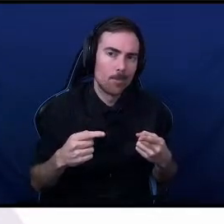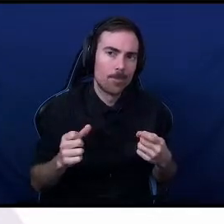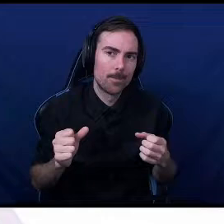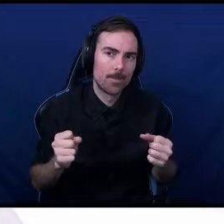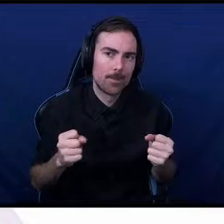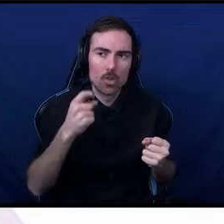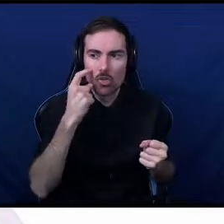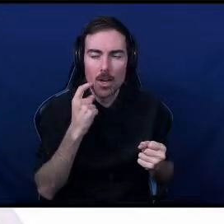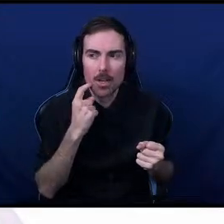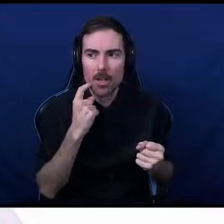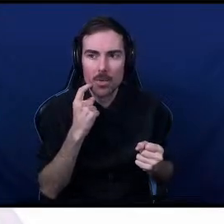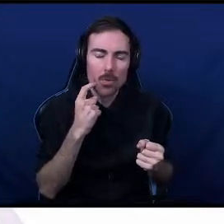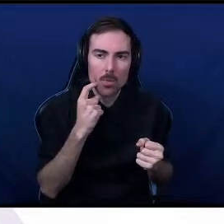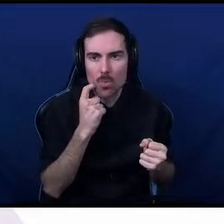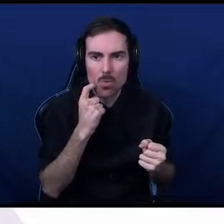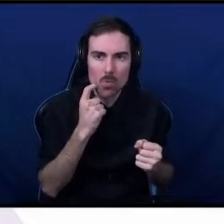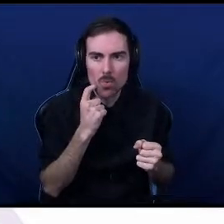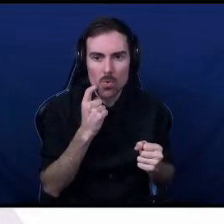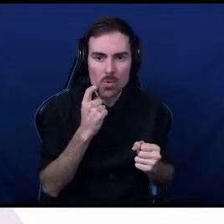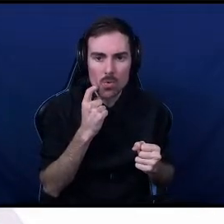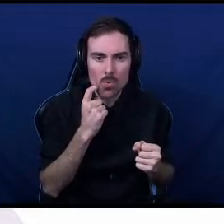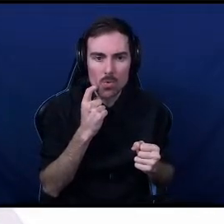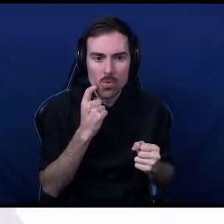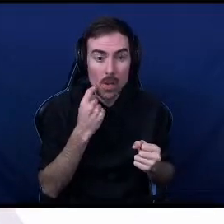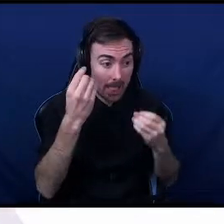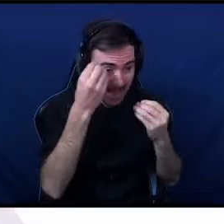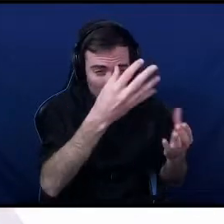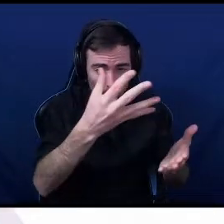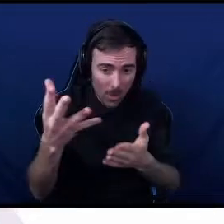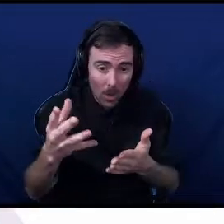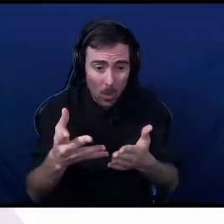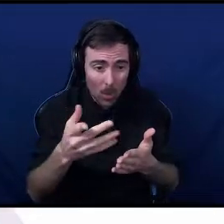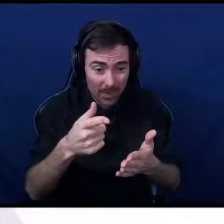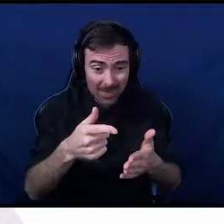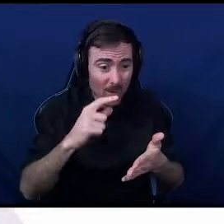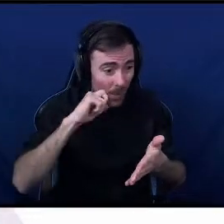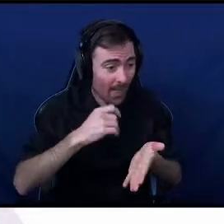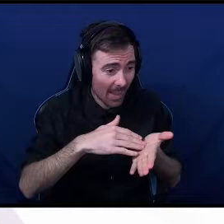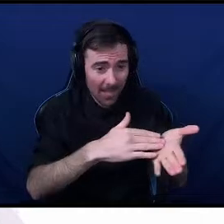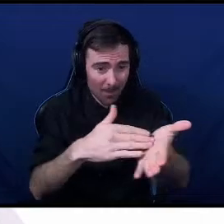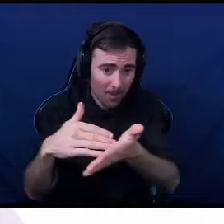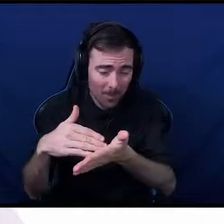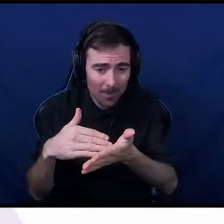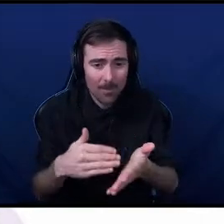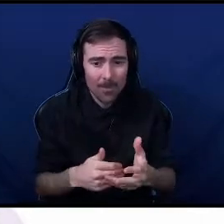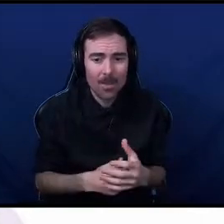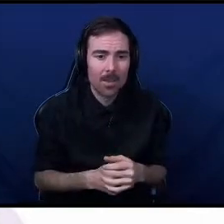that this is, this is something that's of use to everyone, right? When we design for, for disability or the extreme